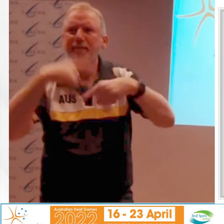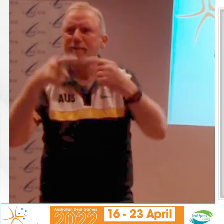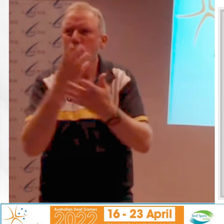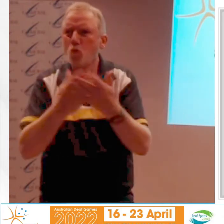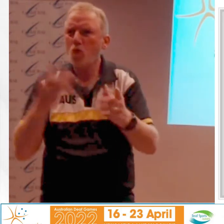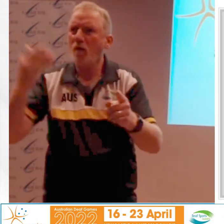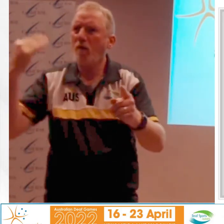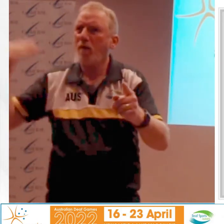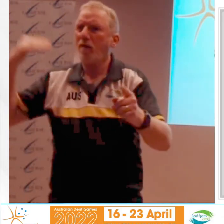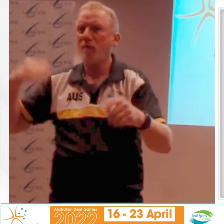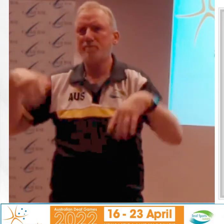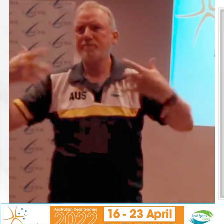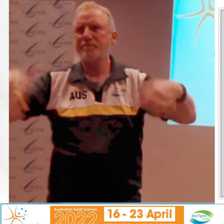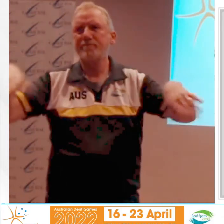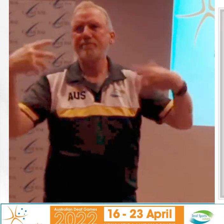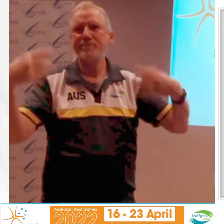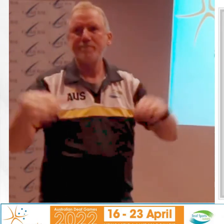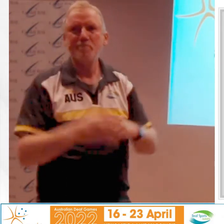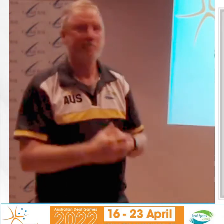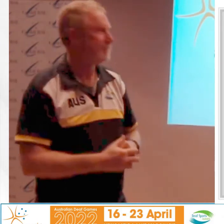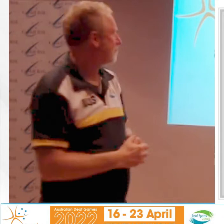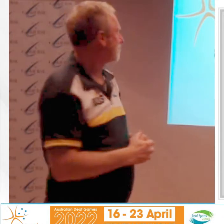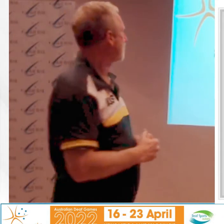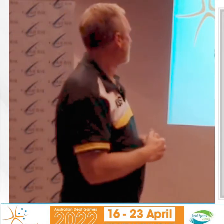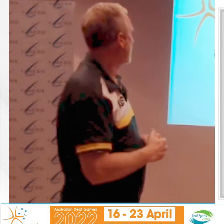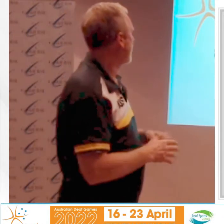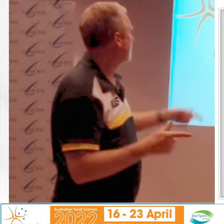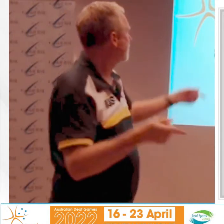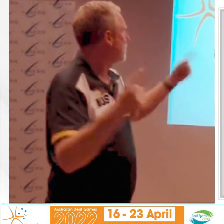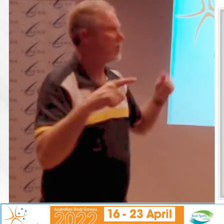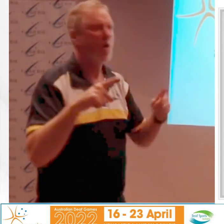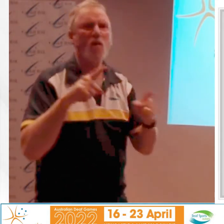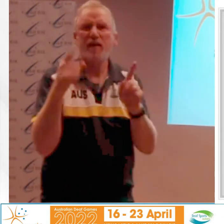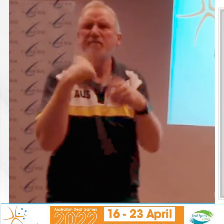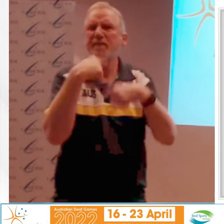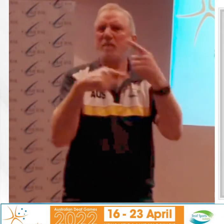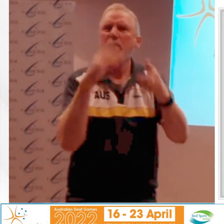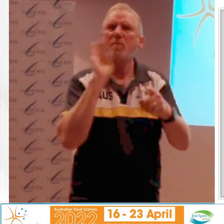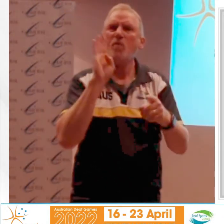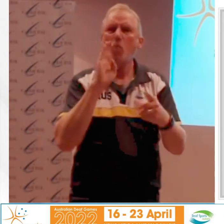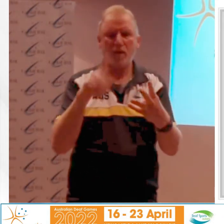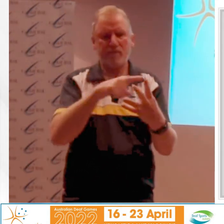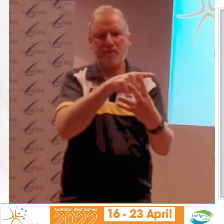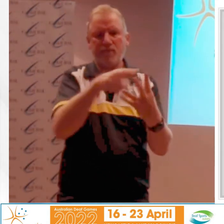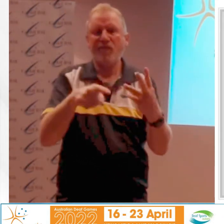i'm sure stories have been passed on from our elders to the younger generations as i said